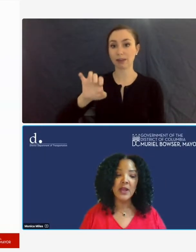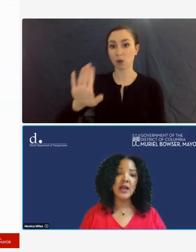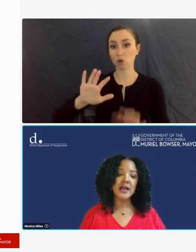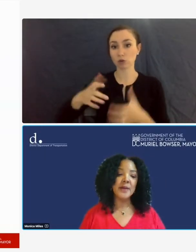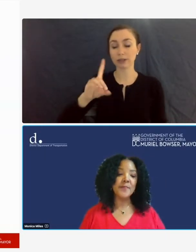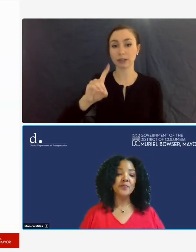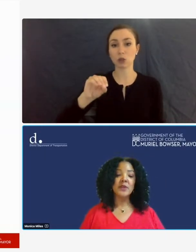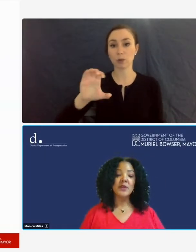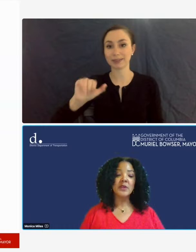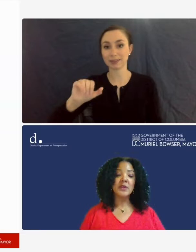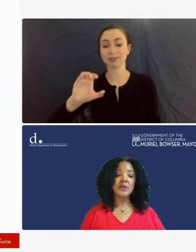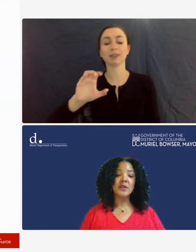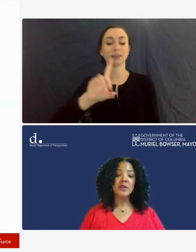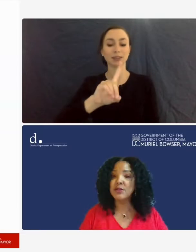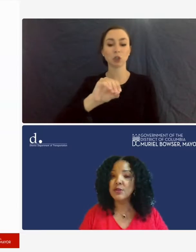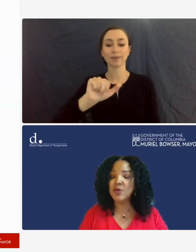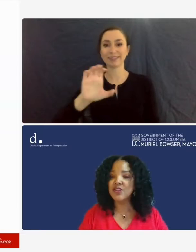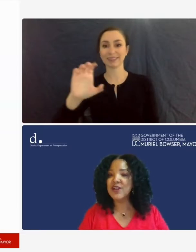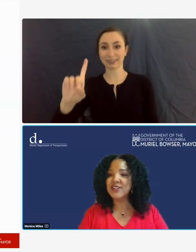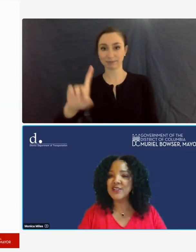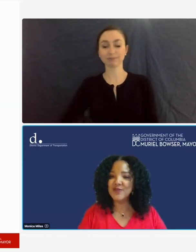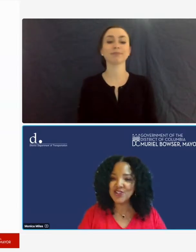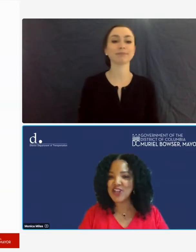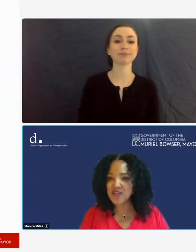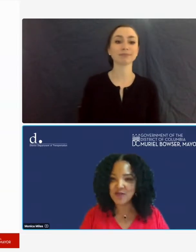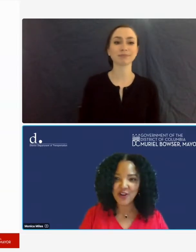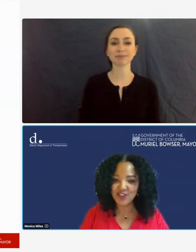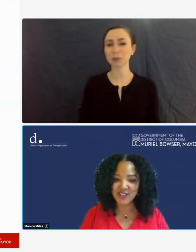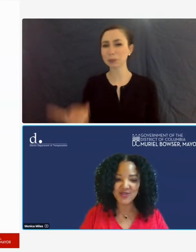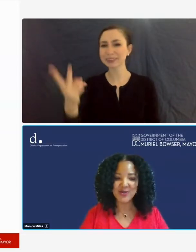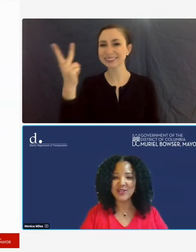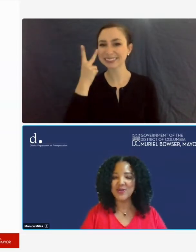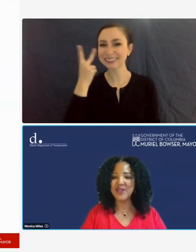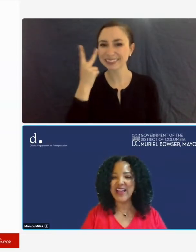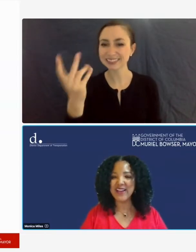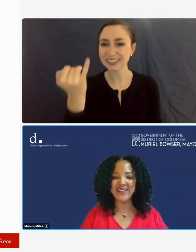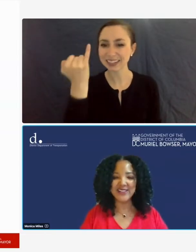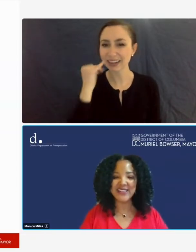um have a little we're going to try to see if this chat function is is working out here so let's